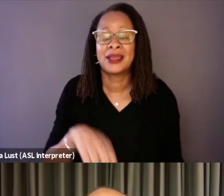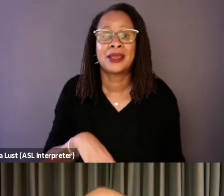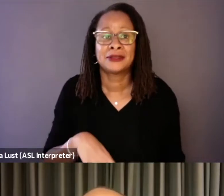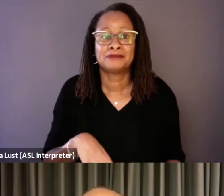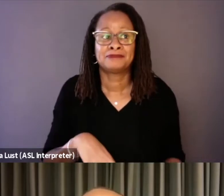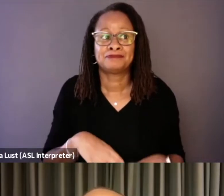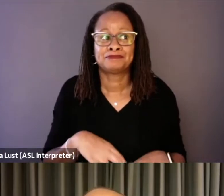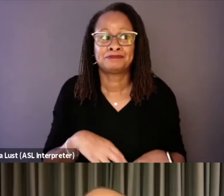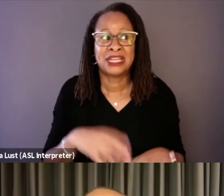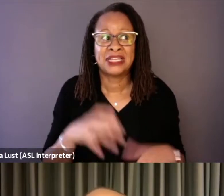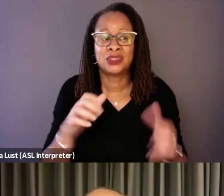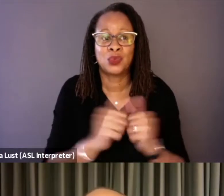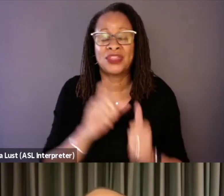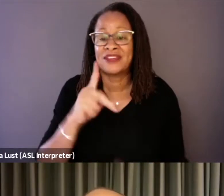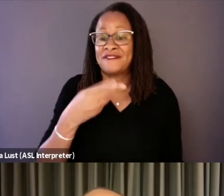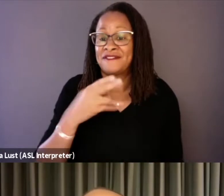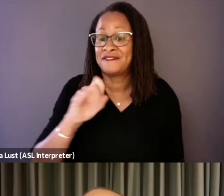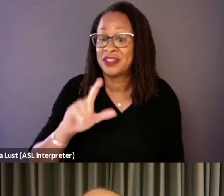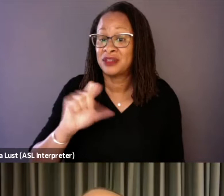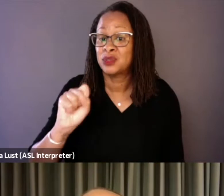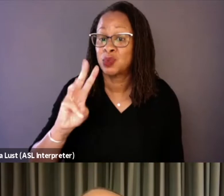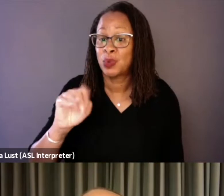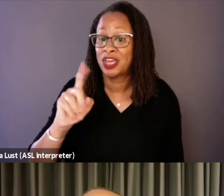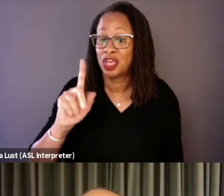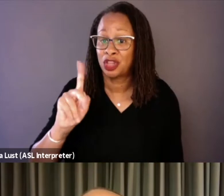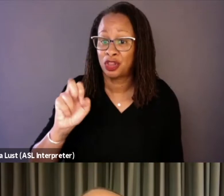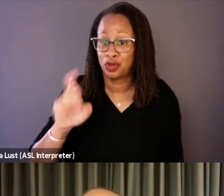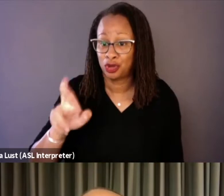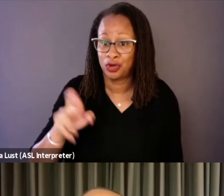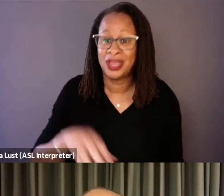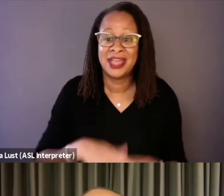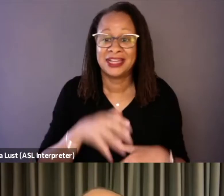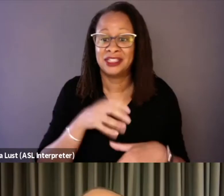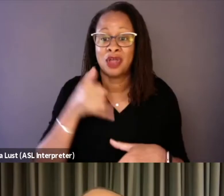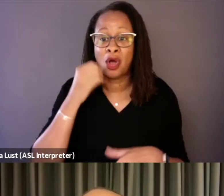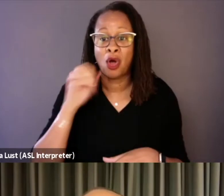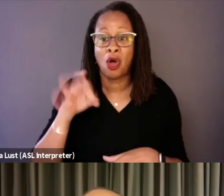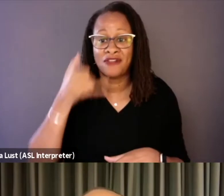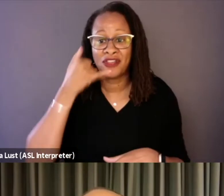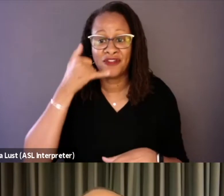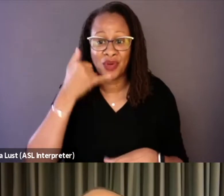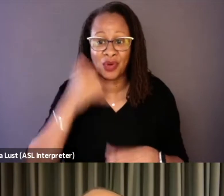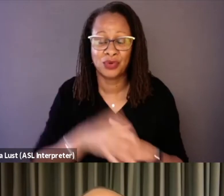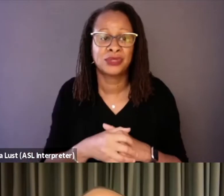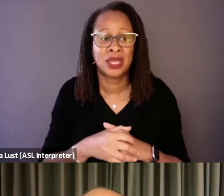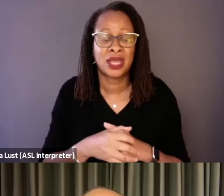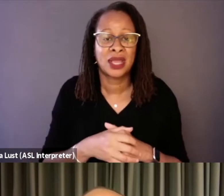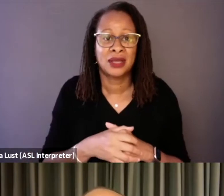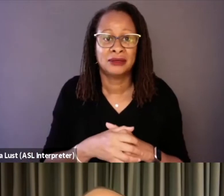And David gets off the phone after speaking to a reporter and says, I should have been recording that. And he's like, you were going to record it